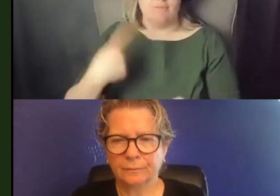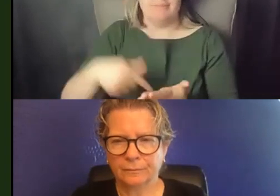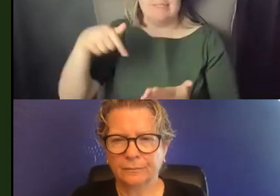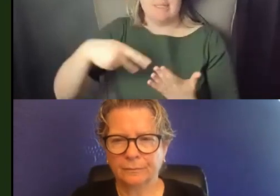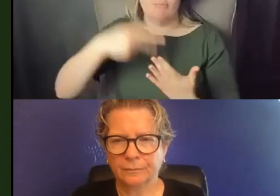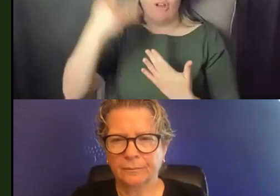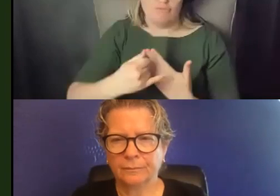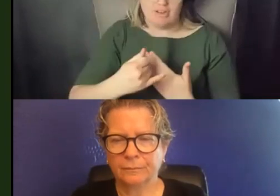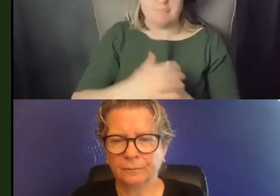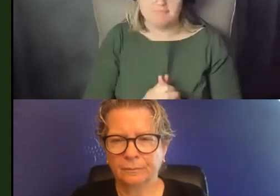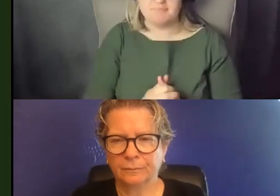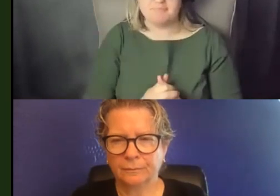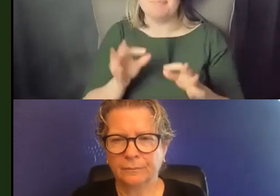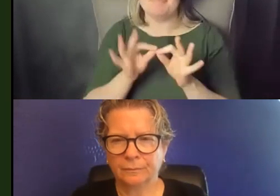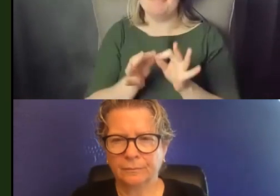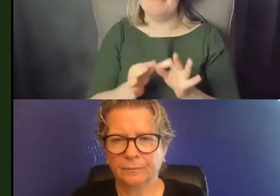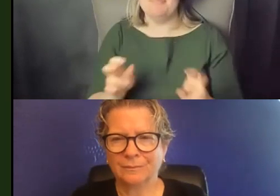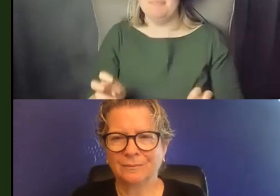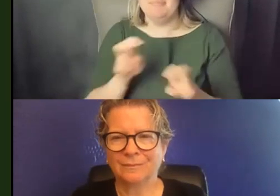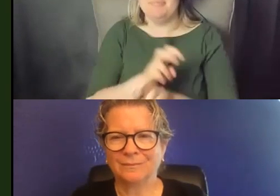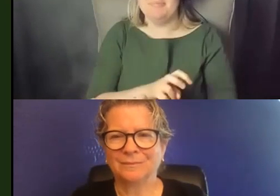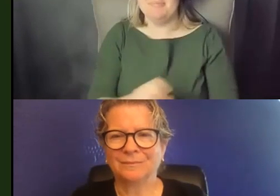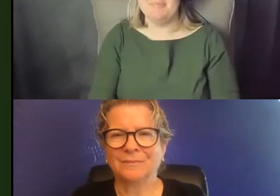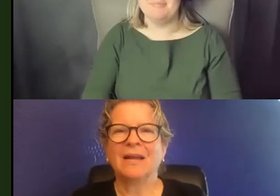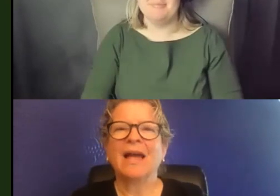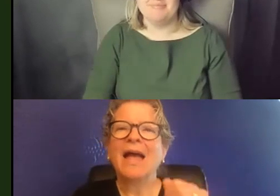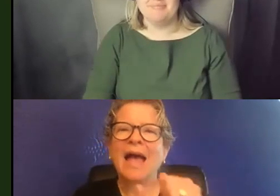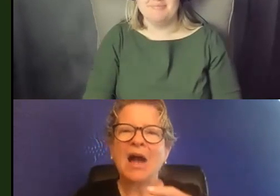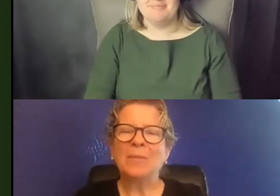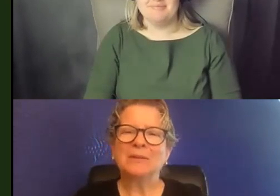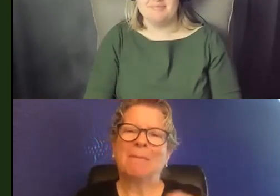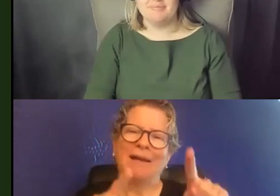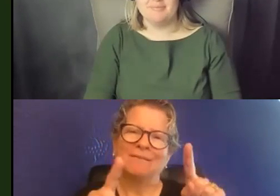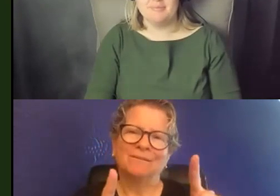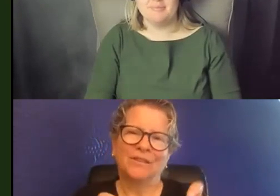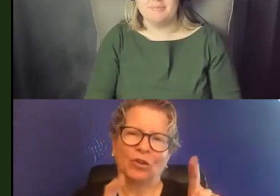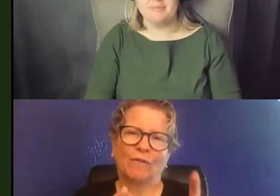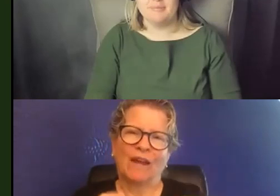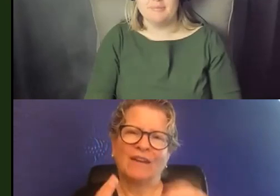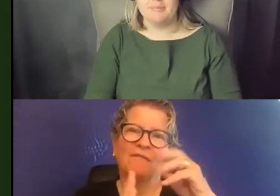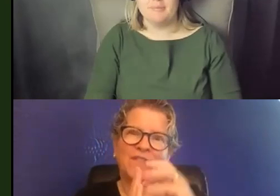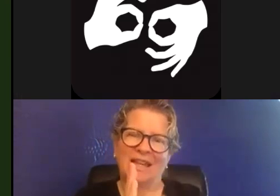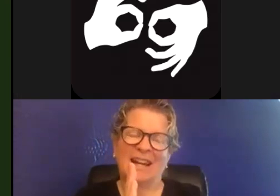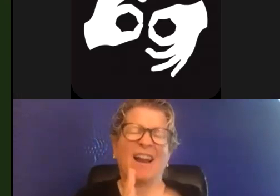But definitely help us by filling out that survey. We do have -- I know everybody hates surveys, I'm not fond of